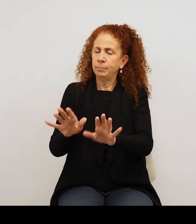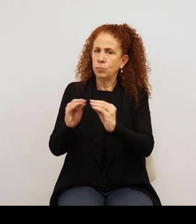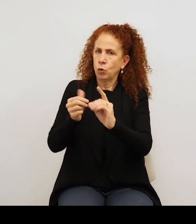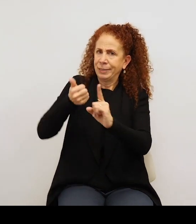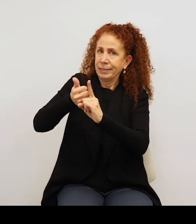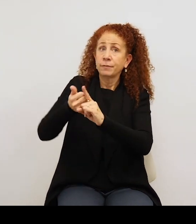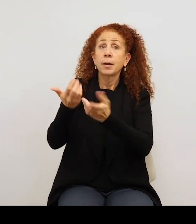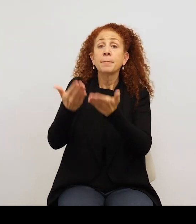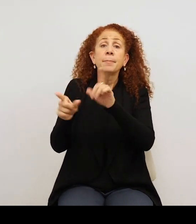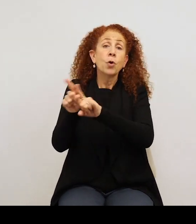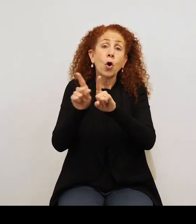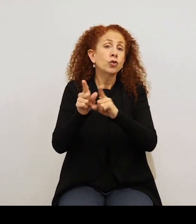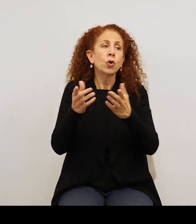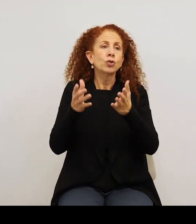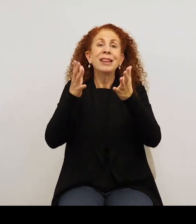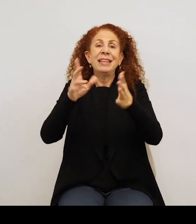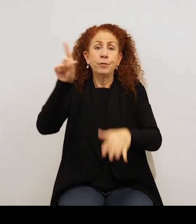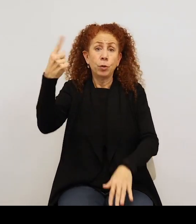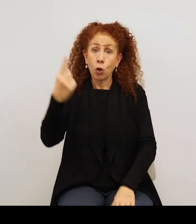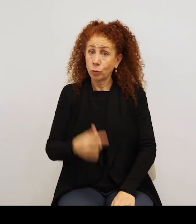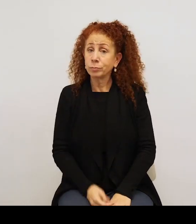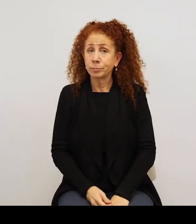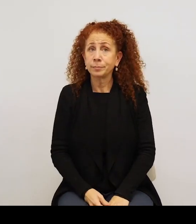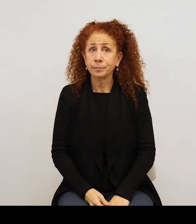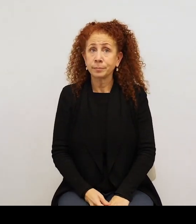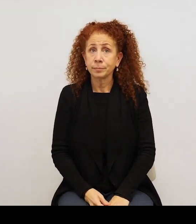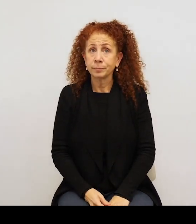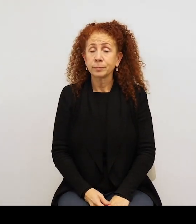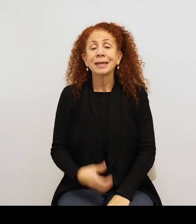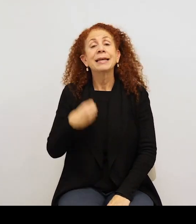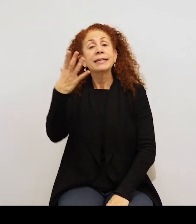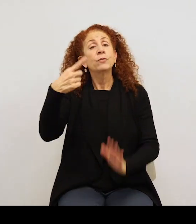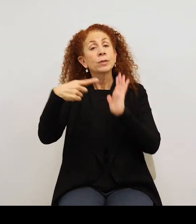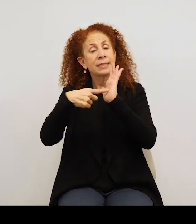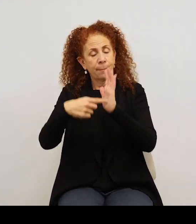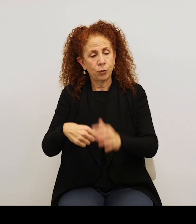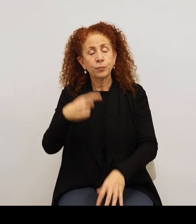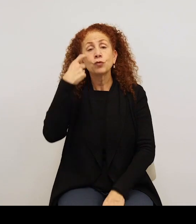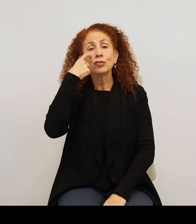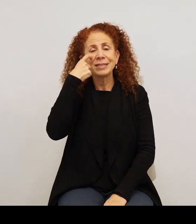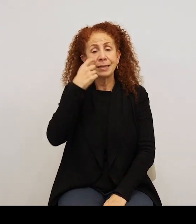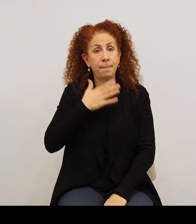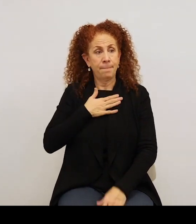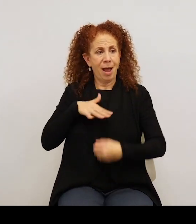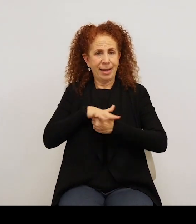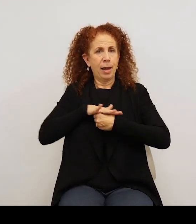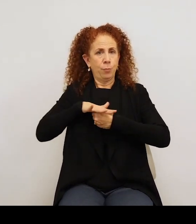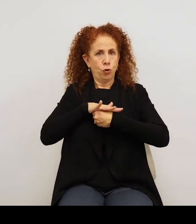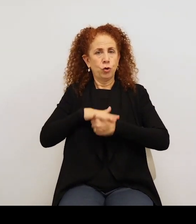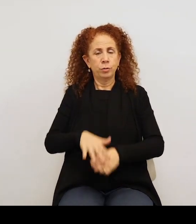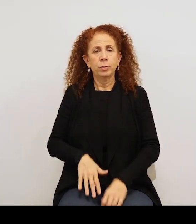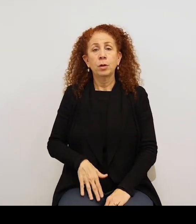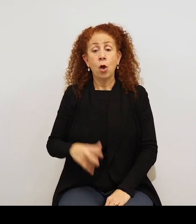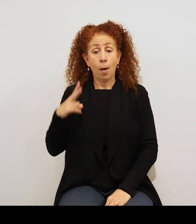also leave things alone. To give you an example, recently in my neighborhood, a park was redone.